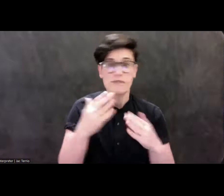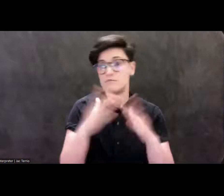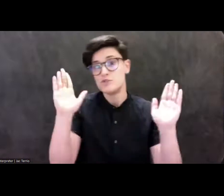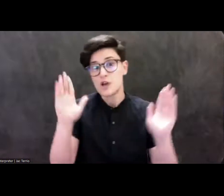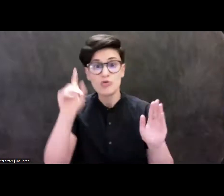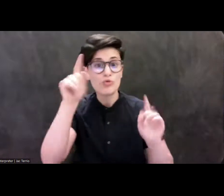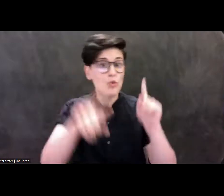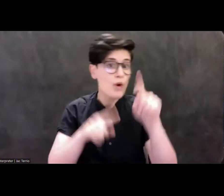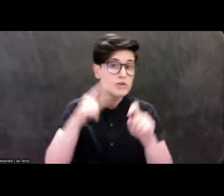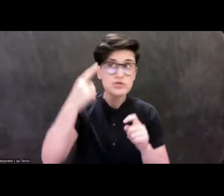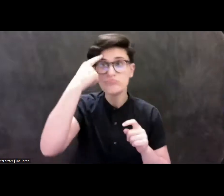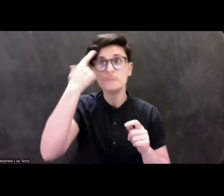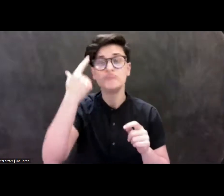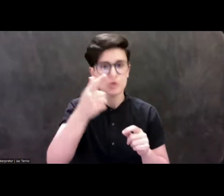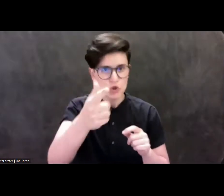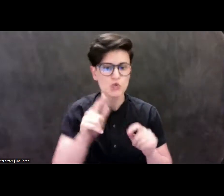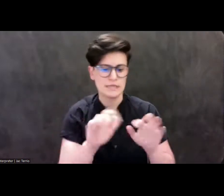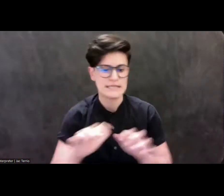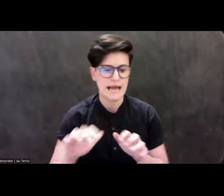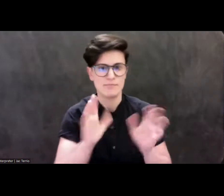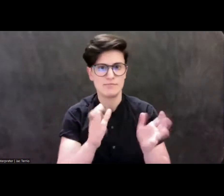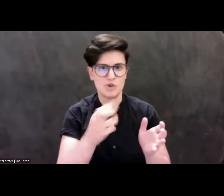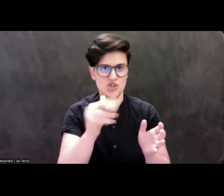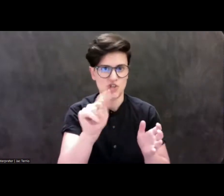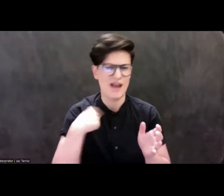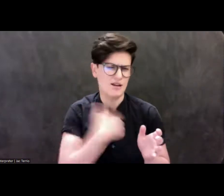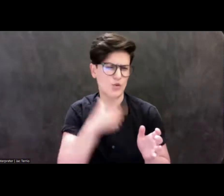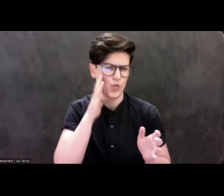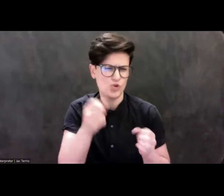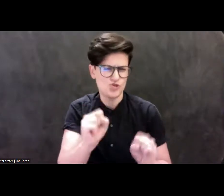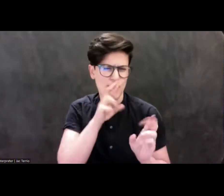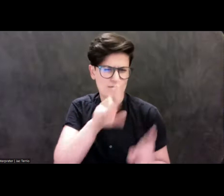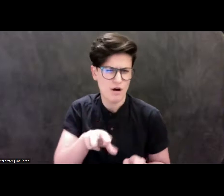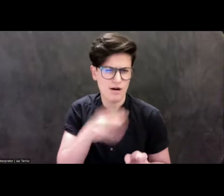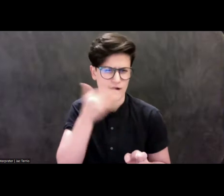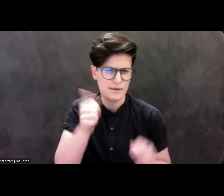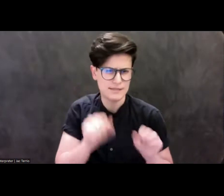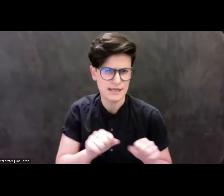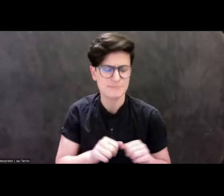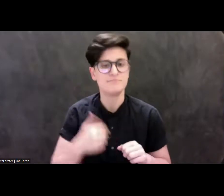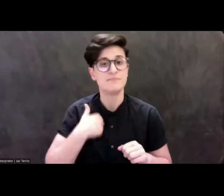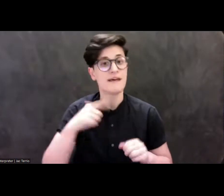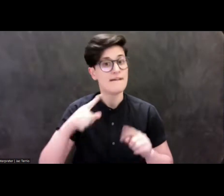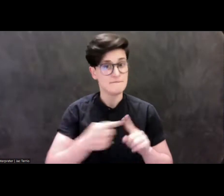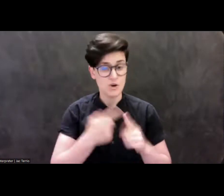to it. I would like to begin today's presentation with a land acknowledgment.